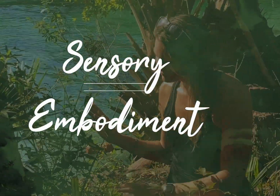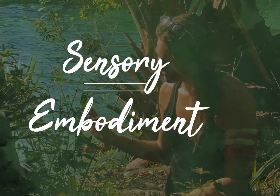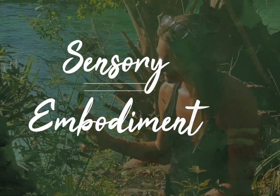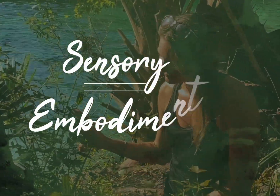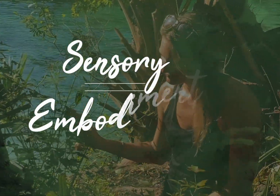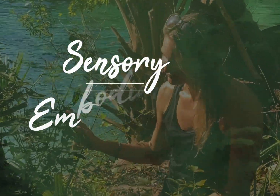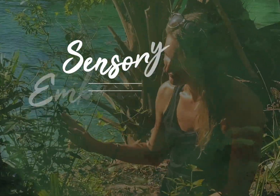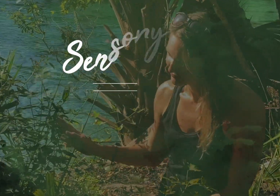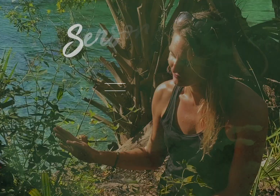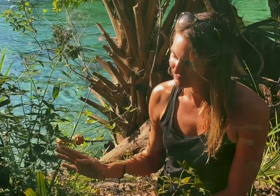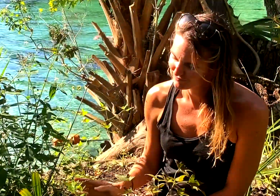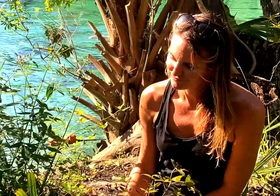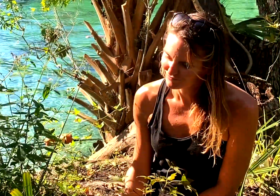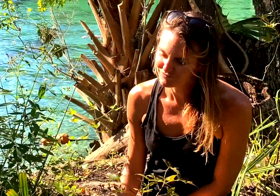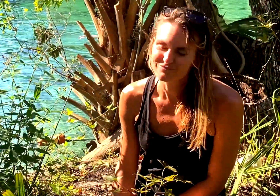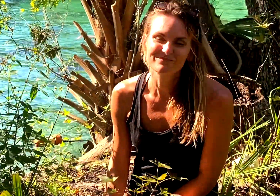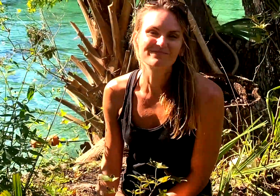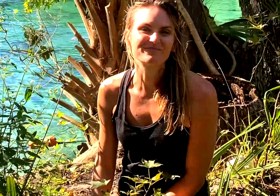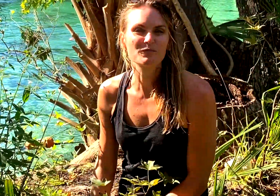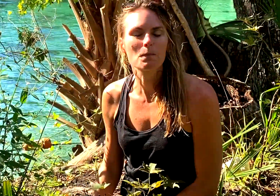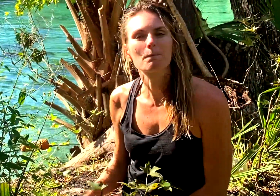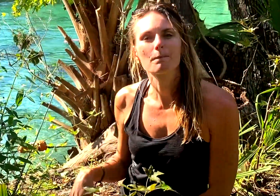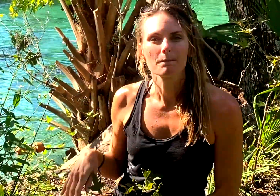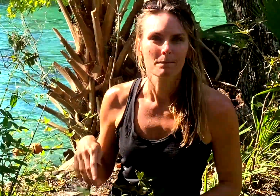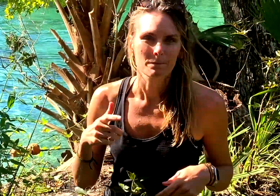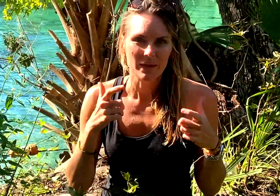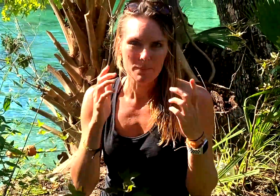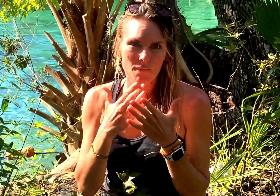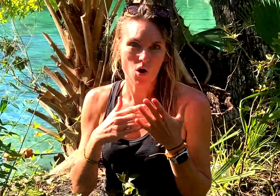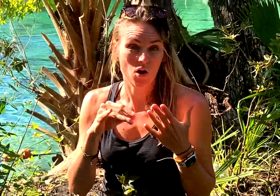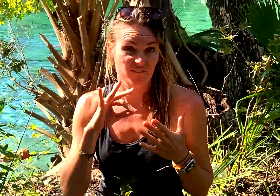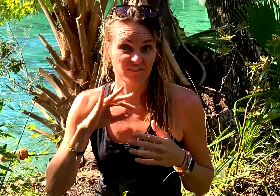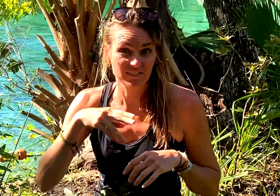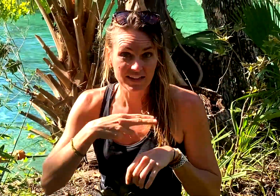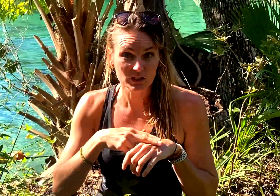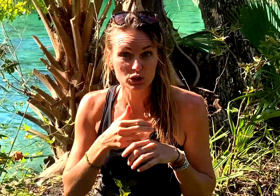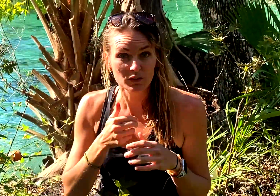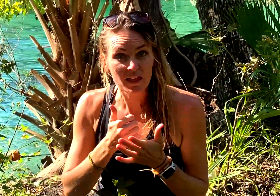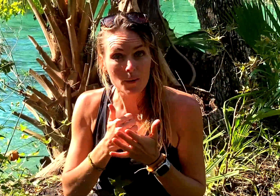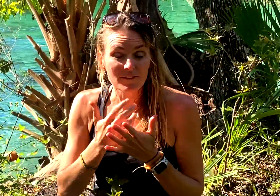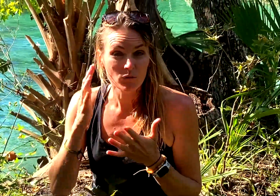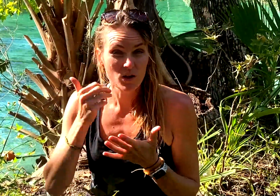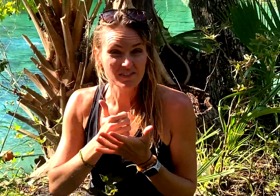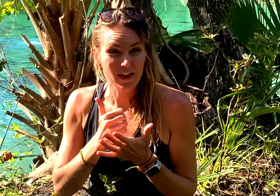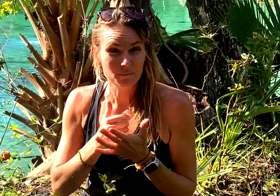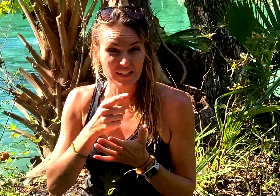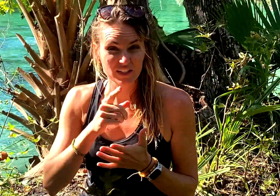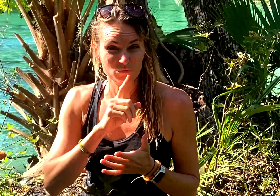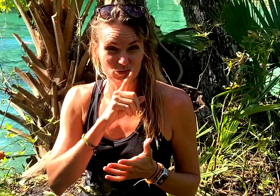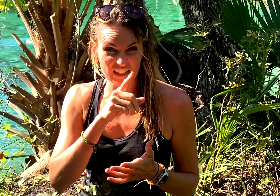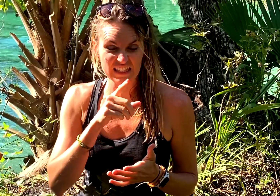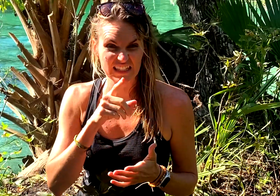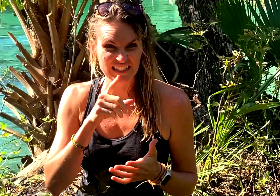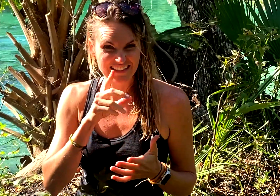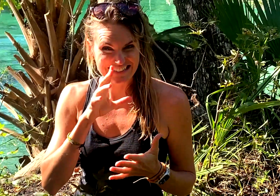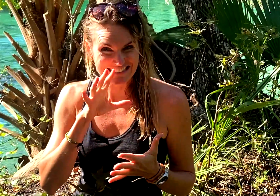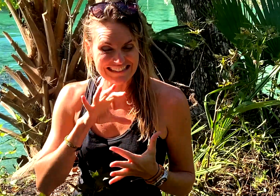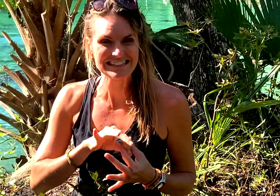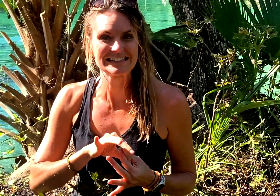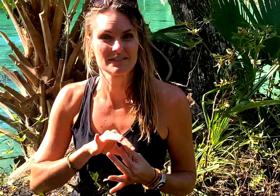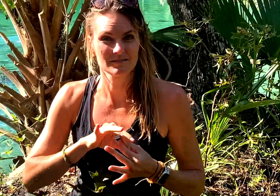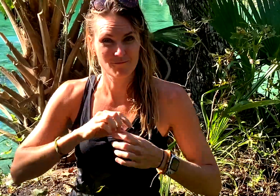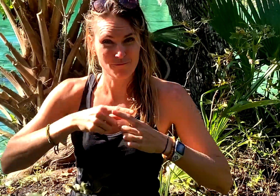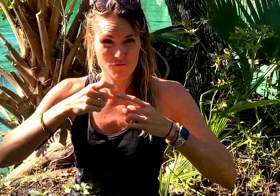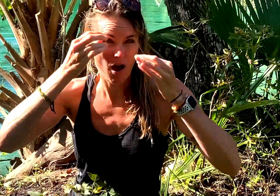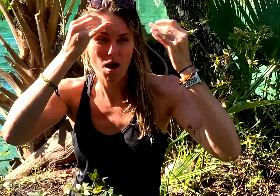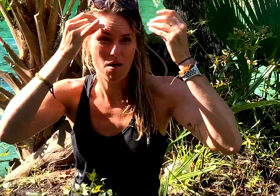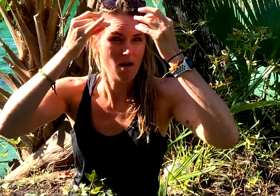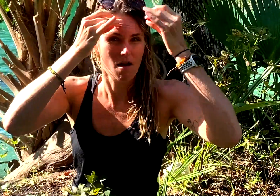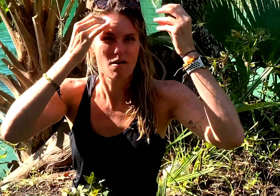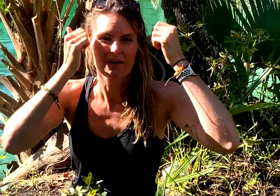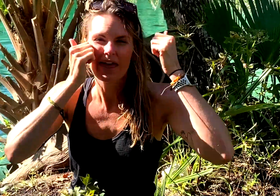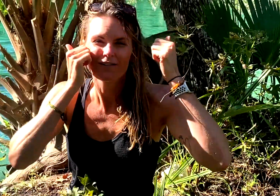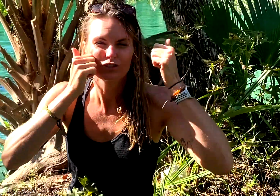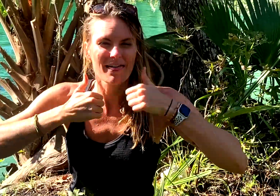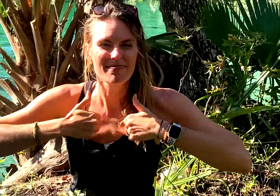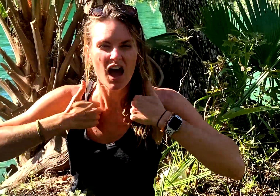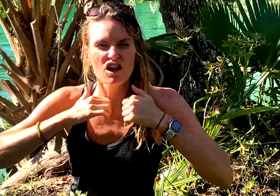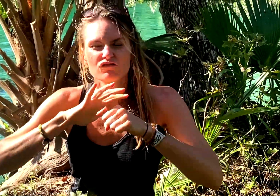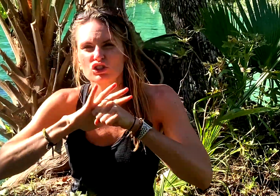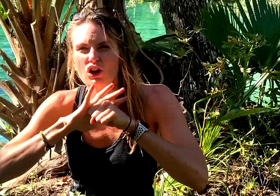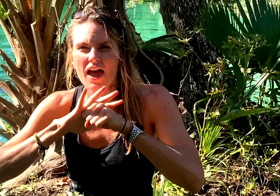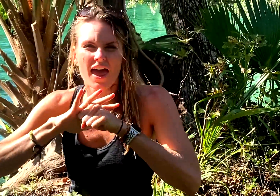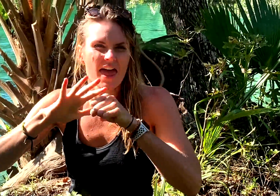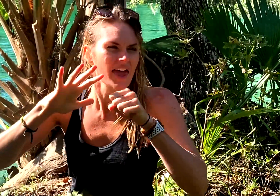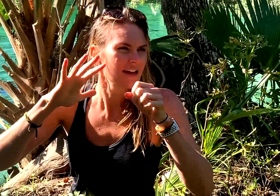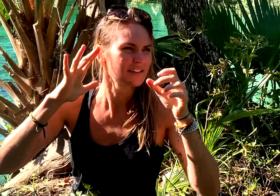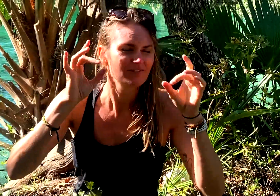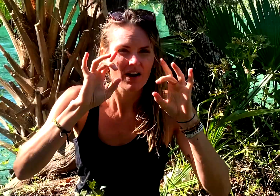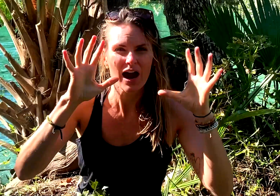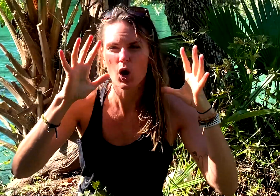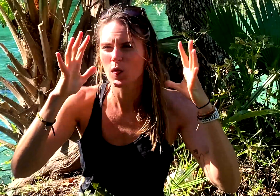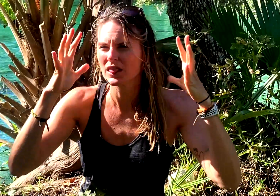A big part of Forest Therapy is connection beyond the thoughts, stresses, and violence